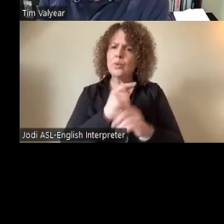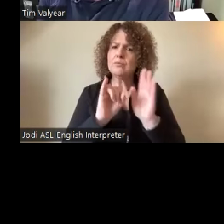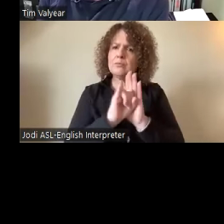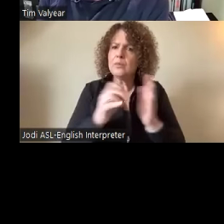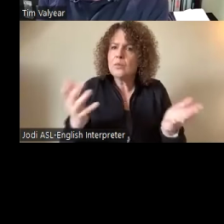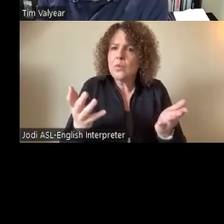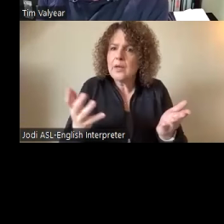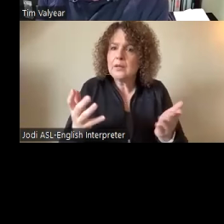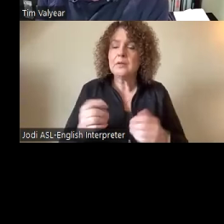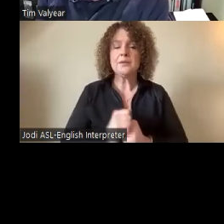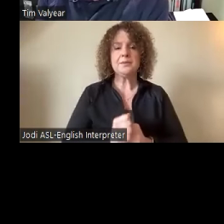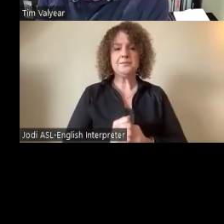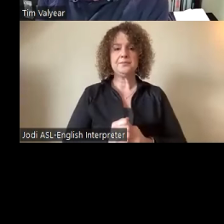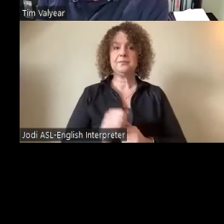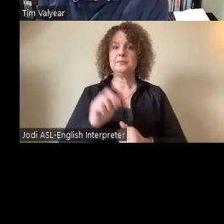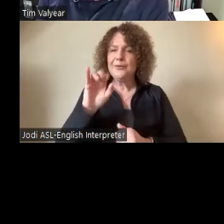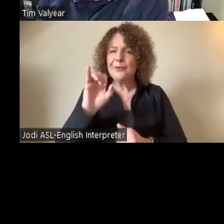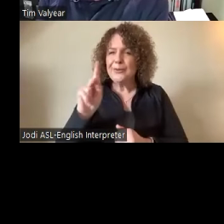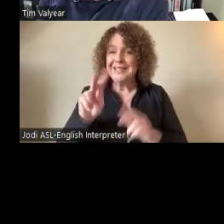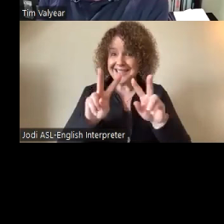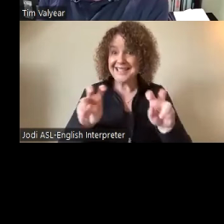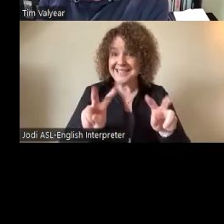They're there for reference if you choose to watch them.